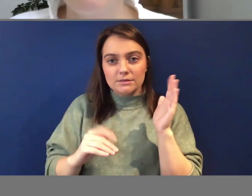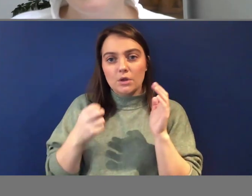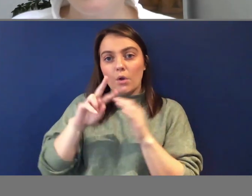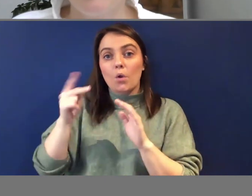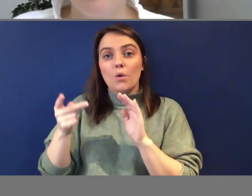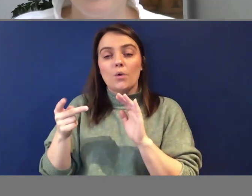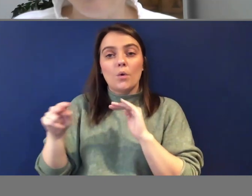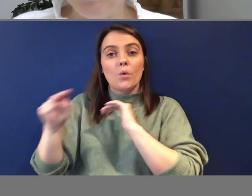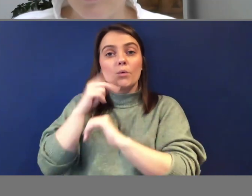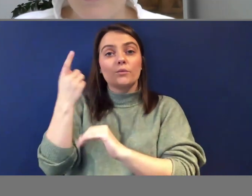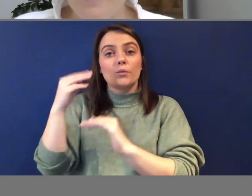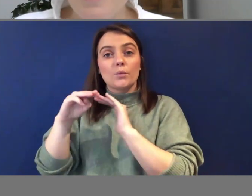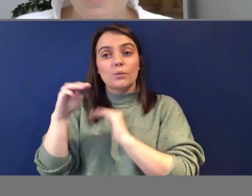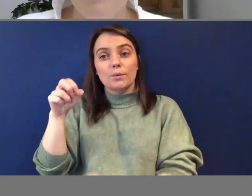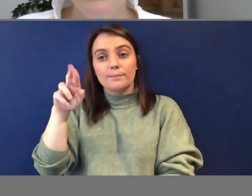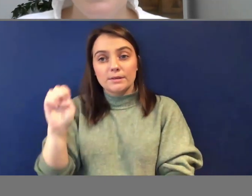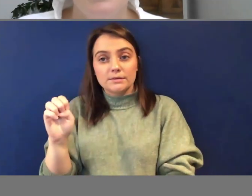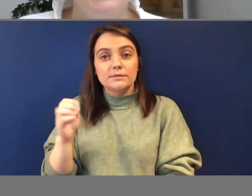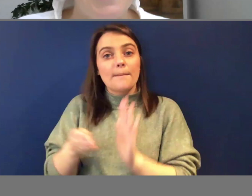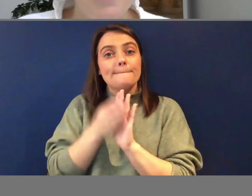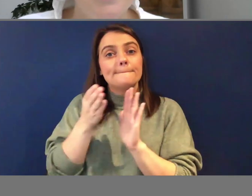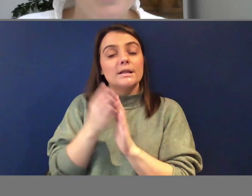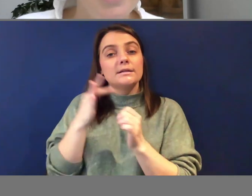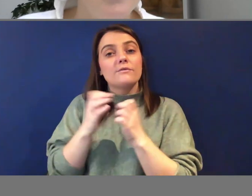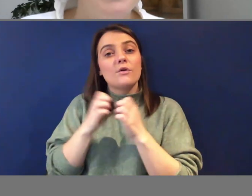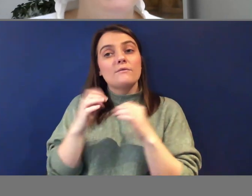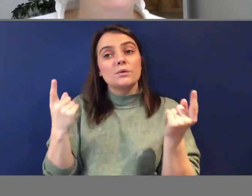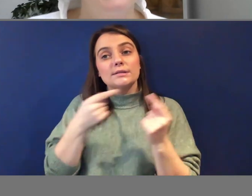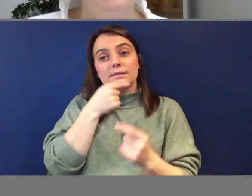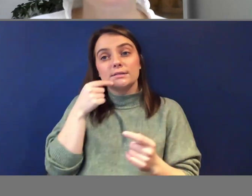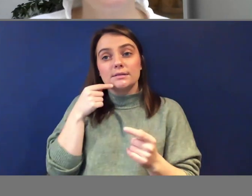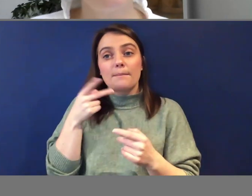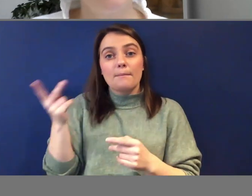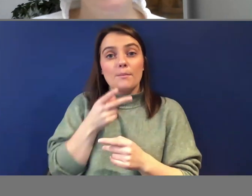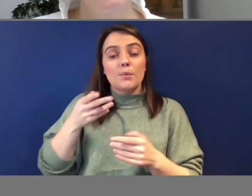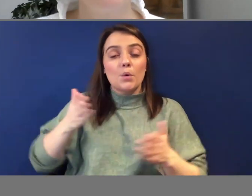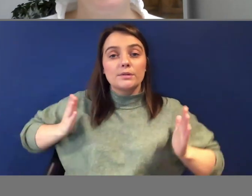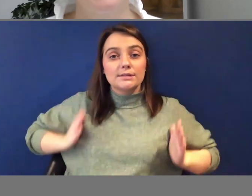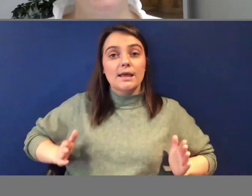and buildings for everyone saying both sides and continuous and again that's that information feed